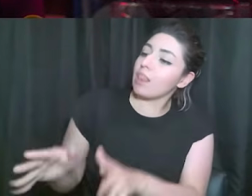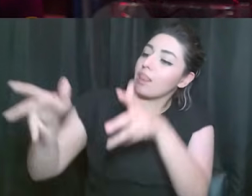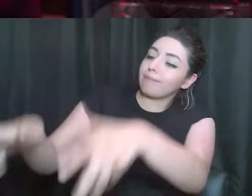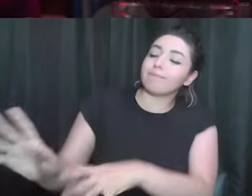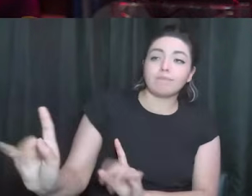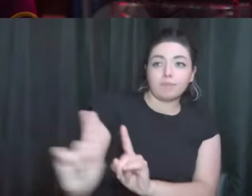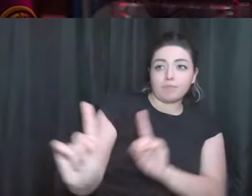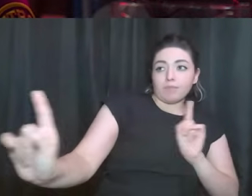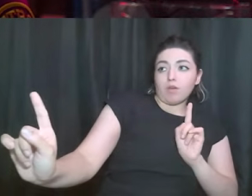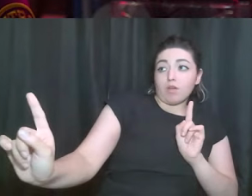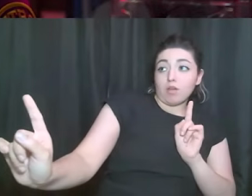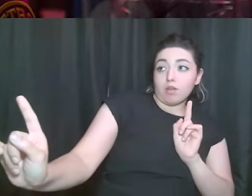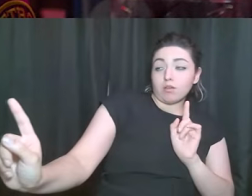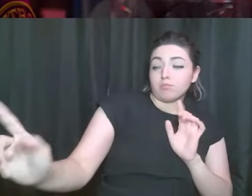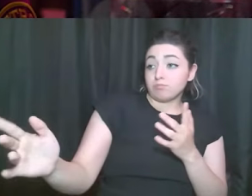Eventually he'll take you up on it.